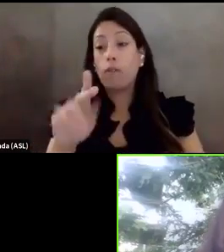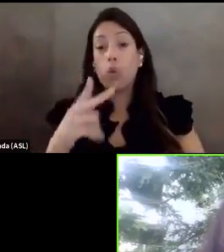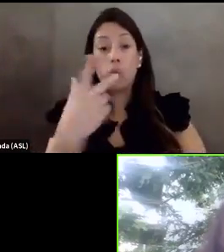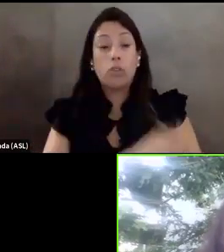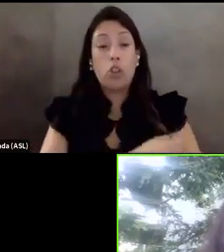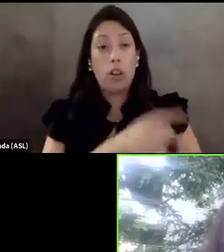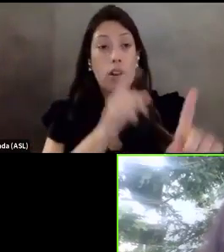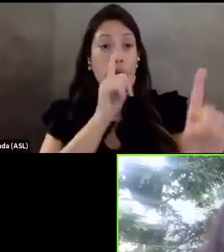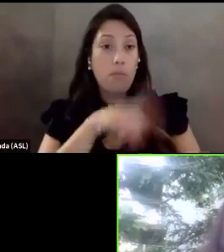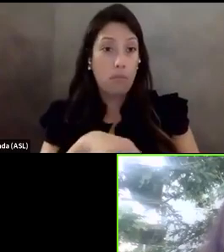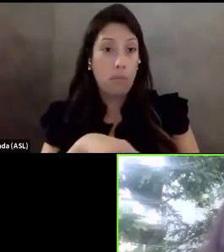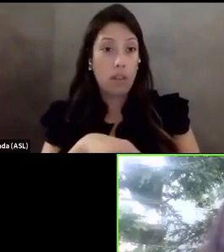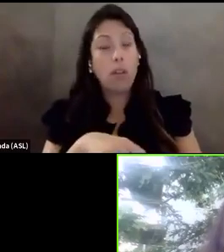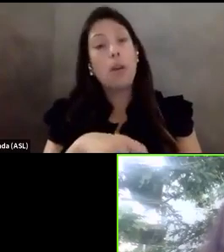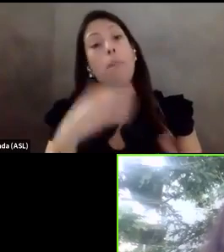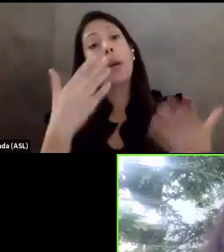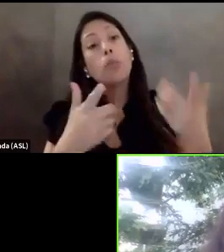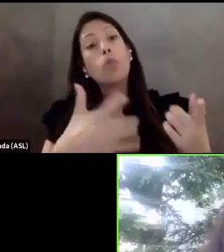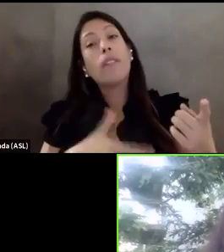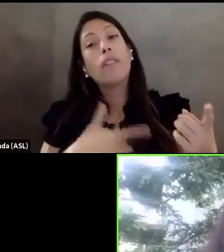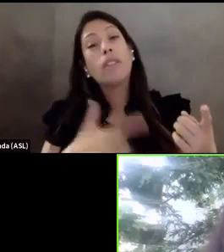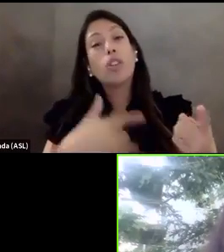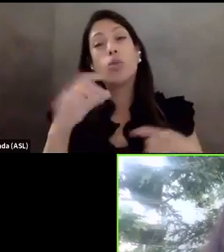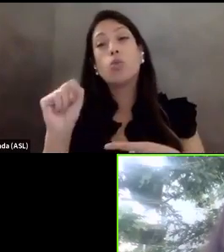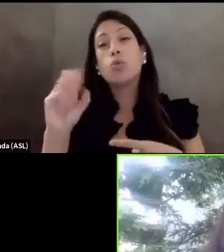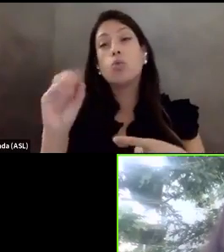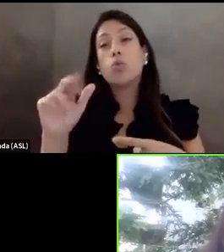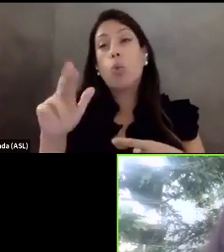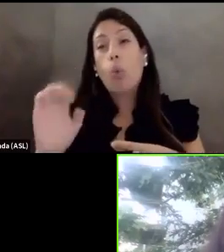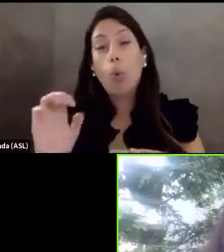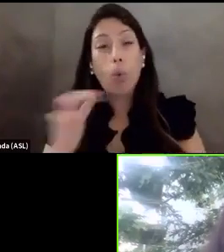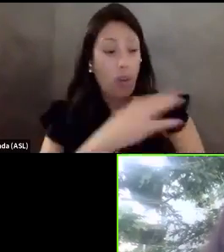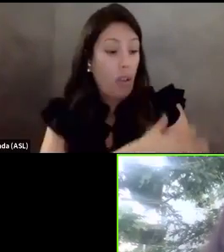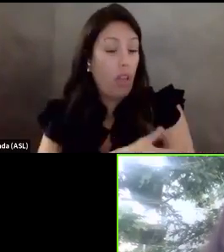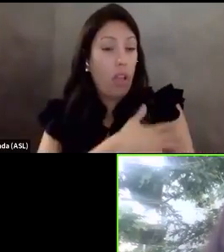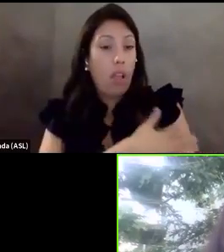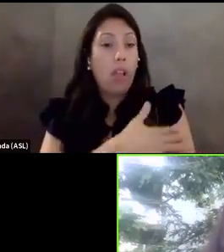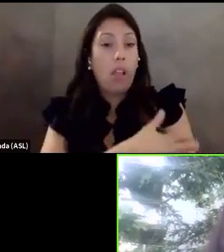Maybe you may feel soreness at the injection site for a day or two.